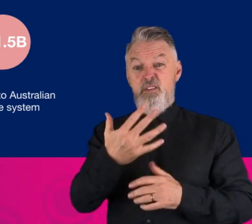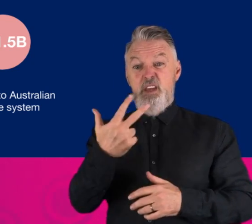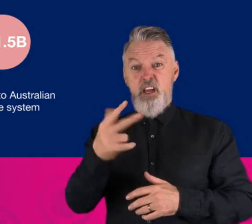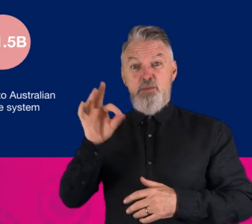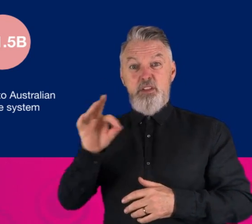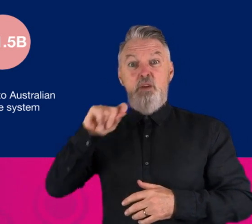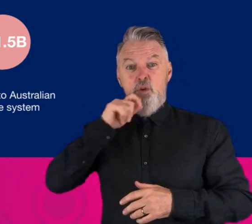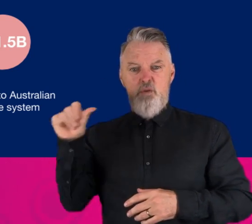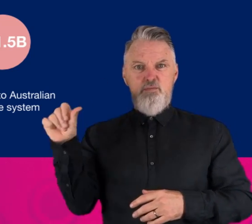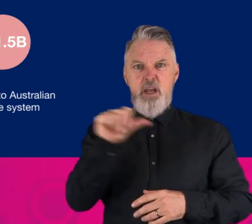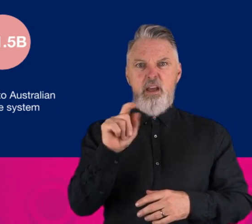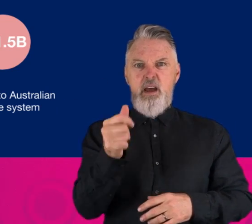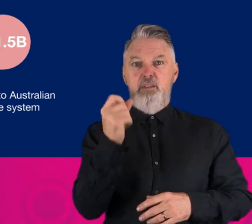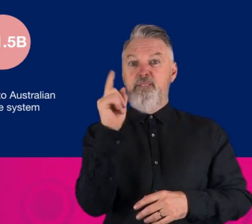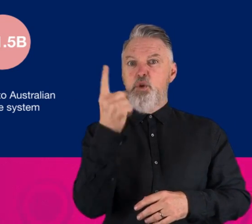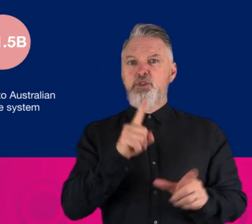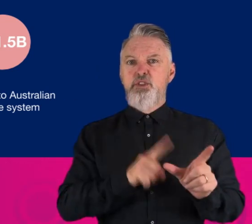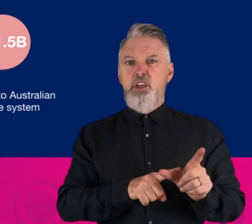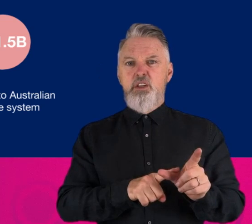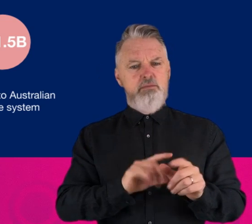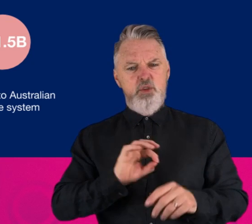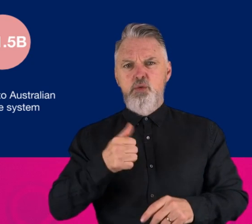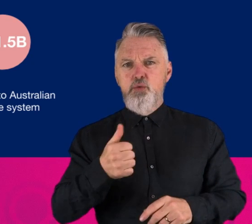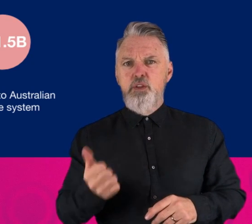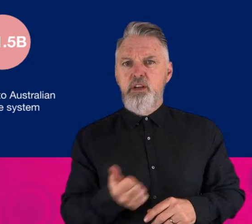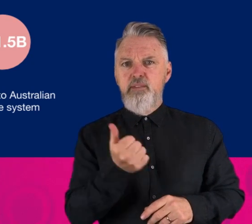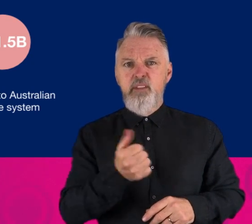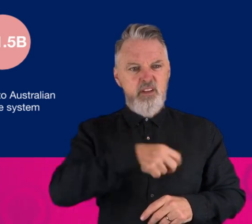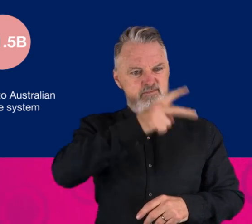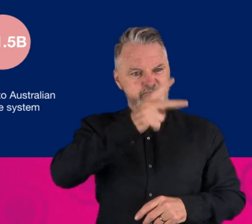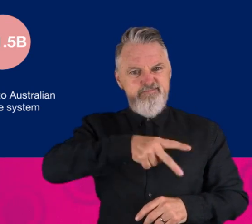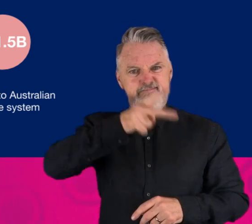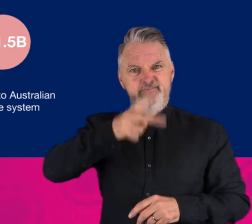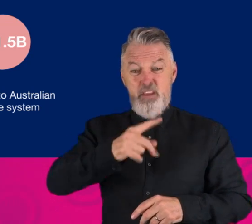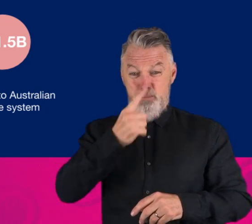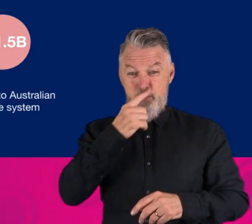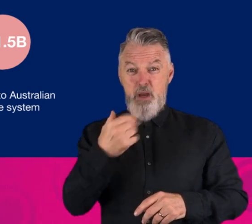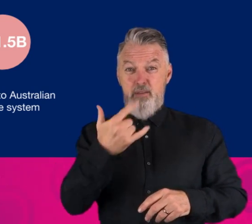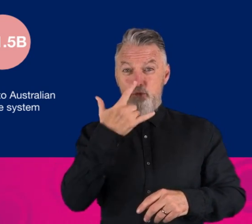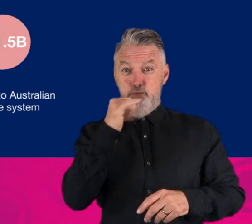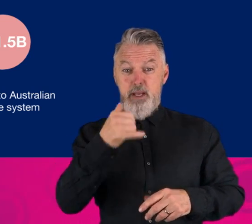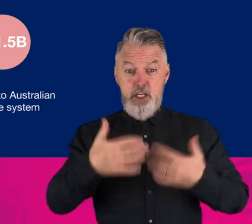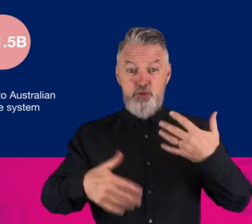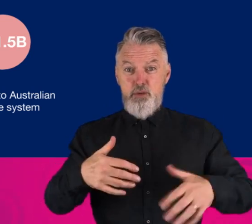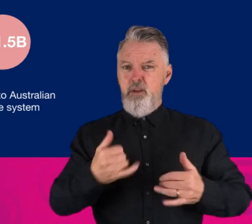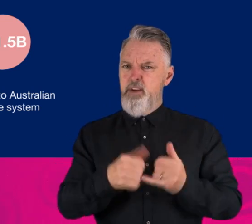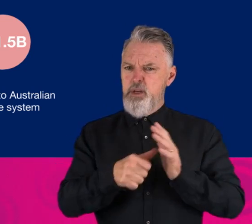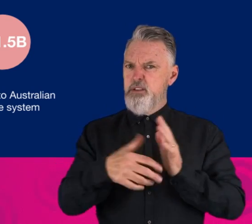the first year after discharge. And this ongoing readmission cycle for people with traumatic injuries, is costing the australian healthcare system